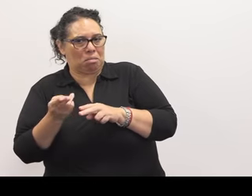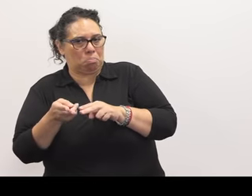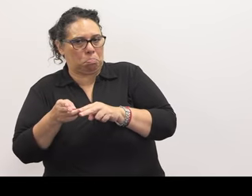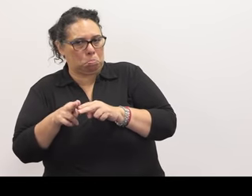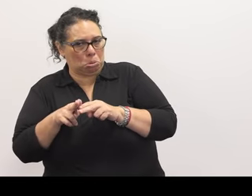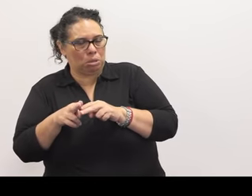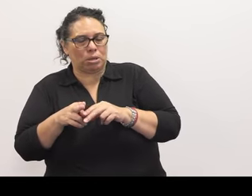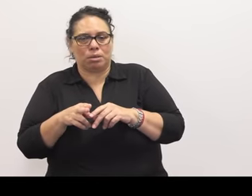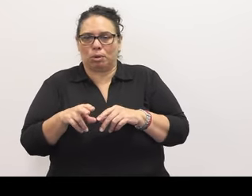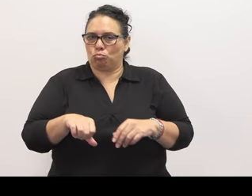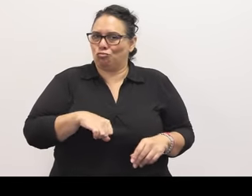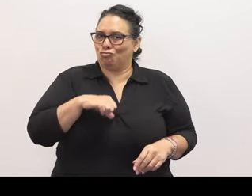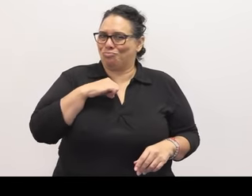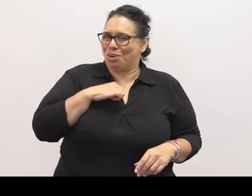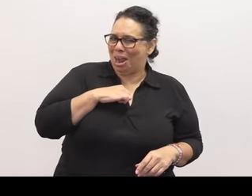but very proud of our third graders who are now fourth graders.